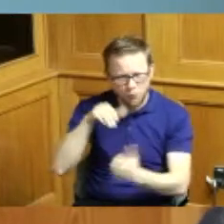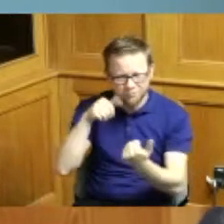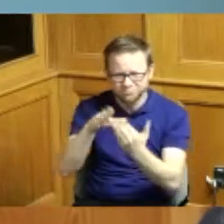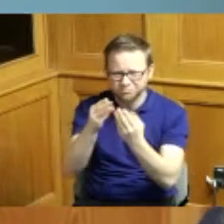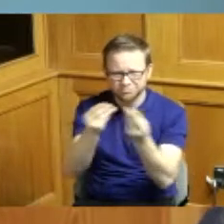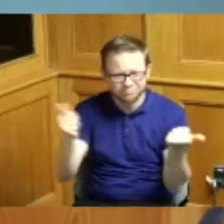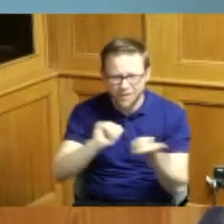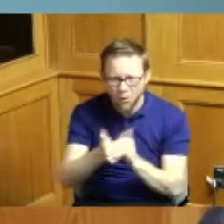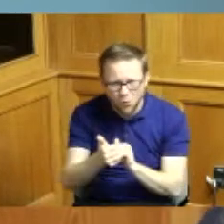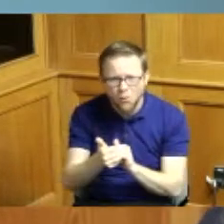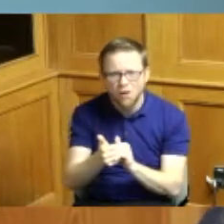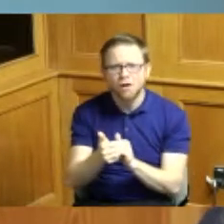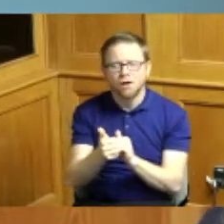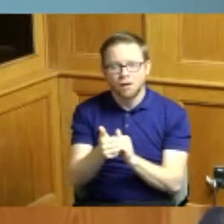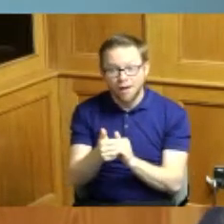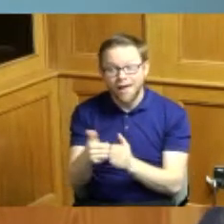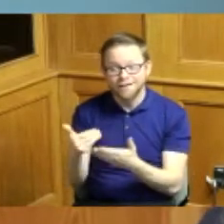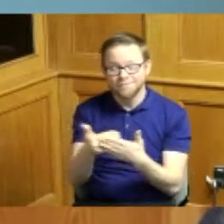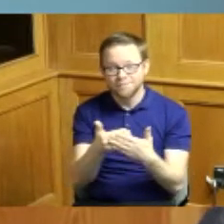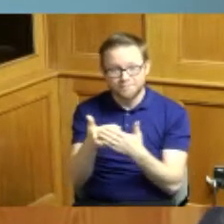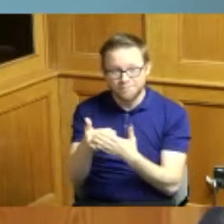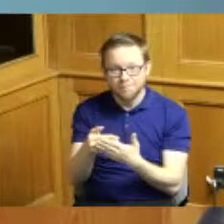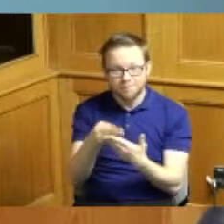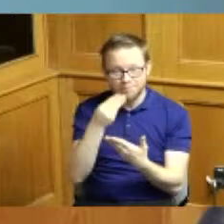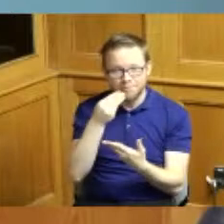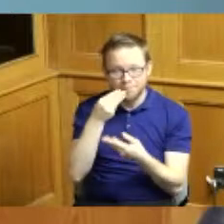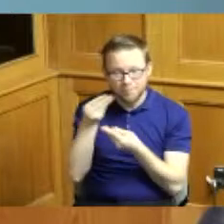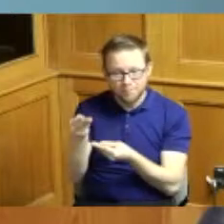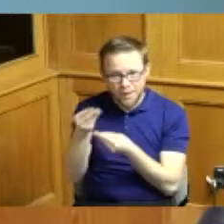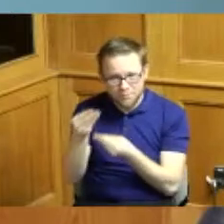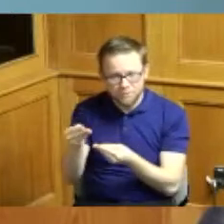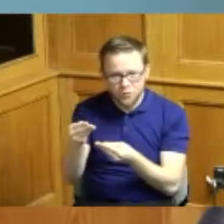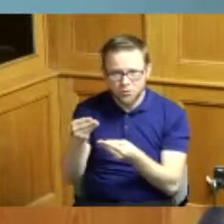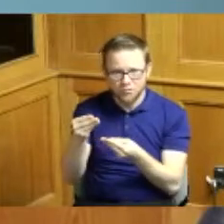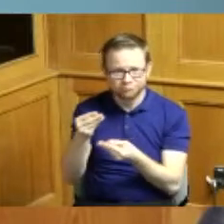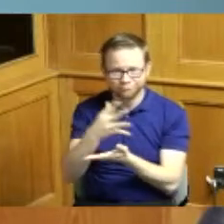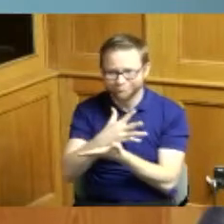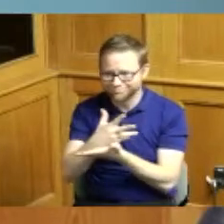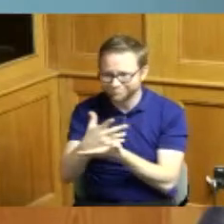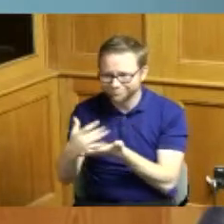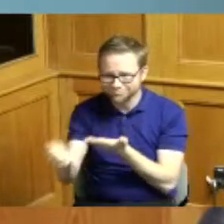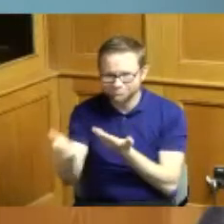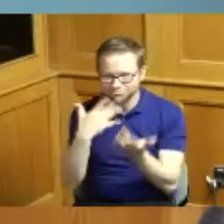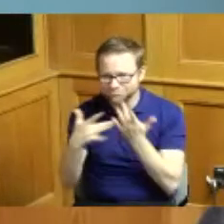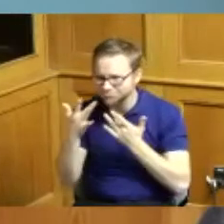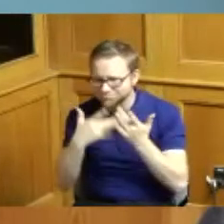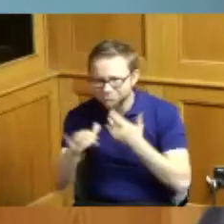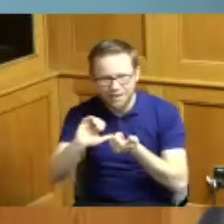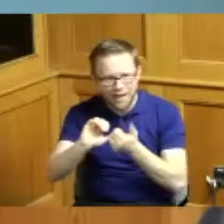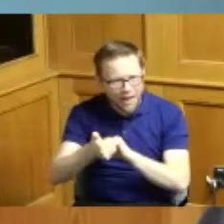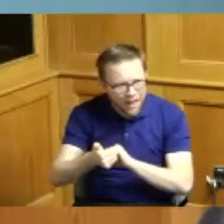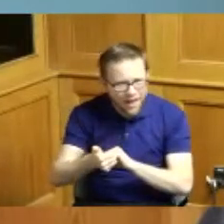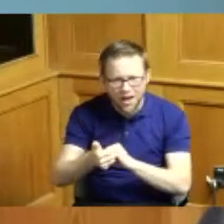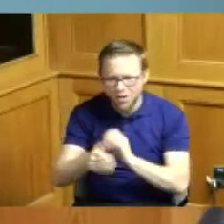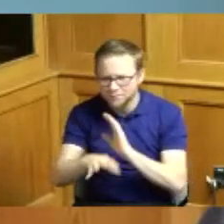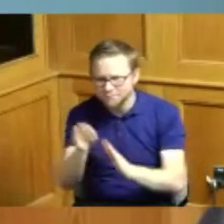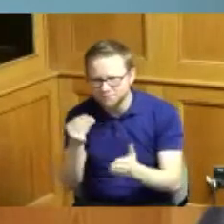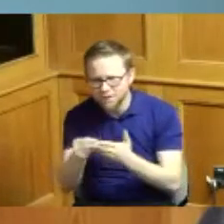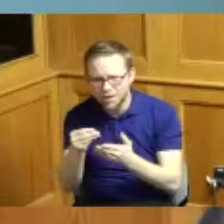course the baby formula and how we can get more formula in for our moms uh so that's a really um